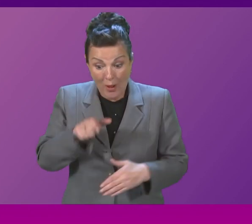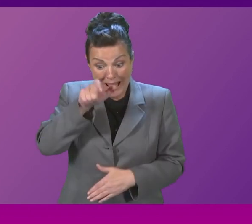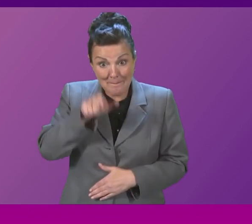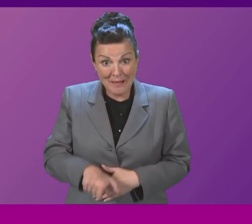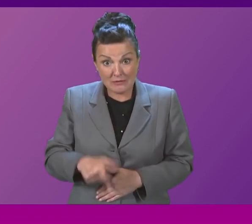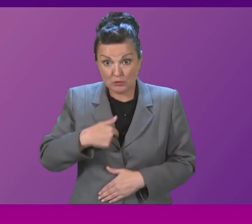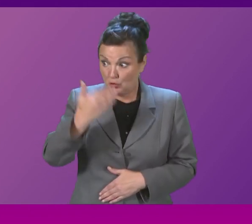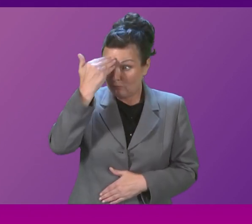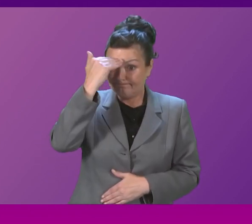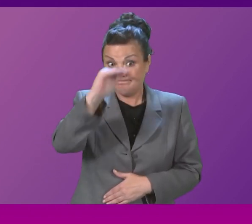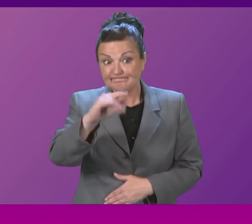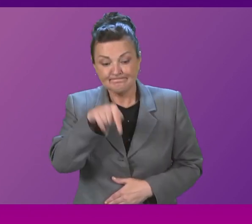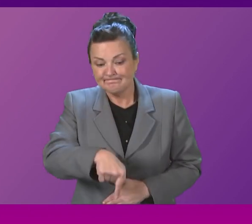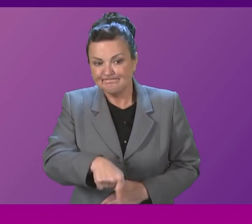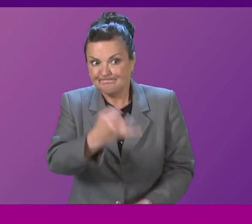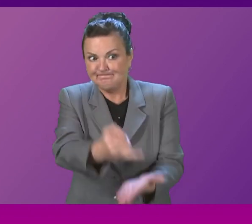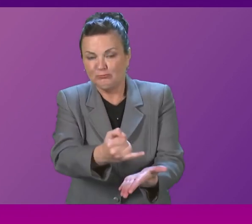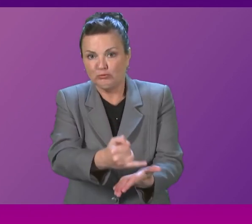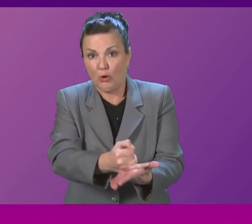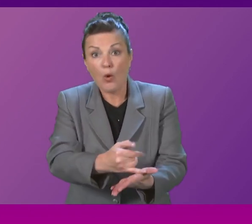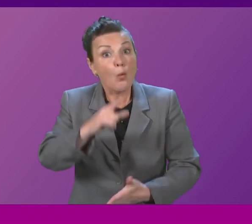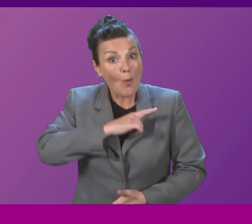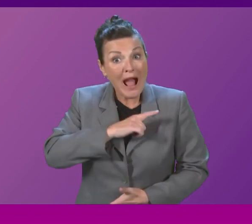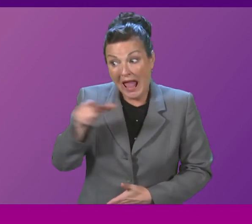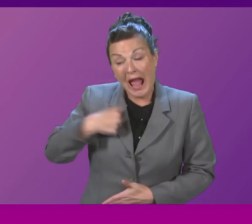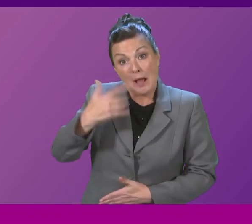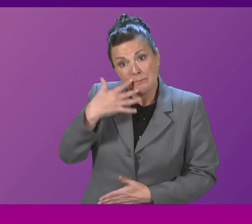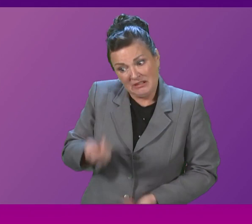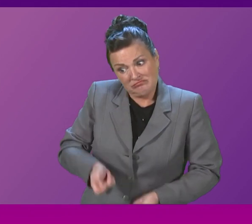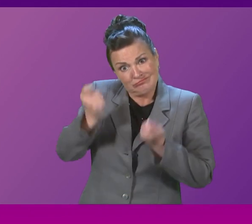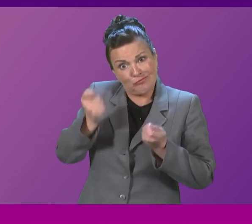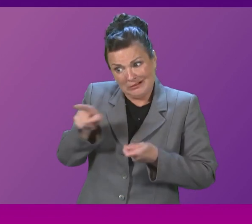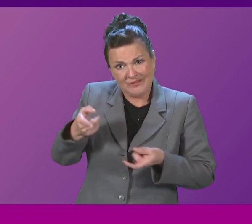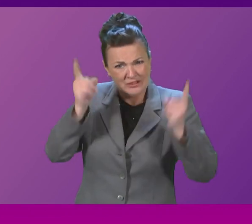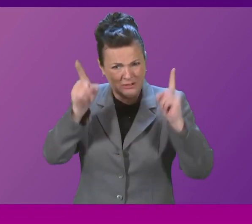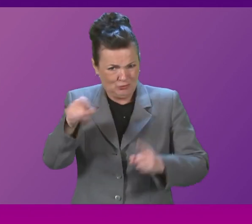after I called her out on her previous use of misleading energy consumption statistics.